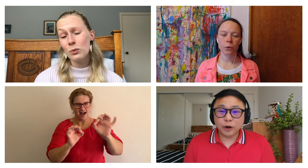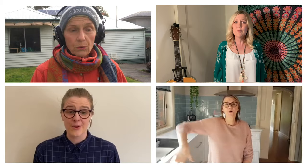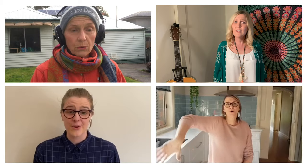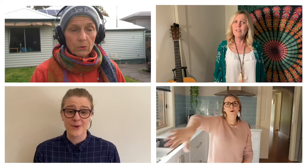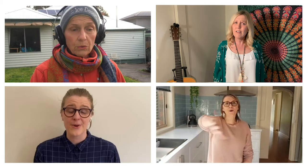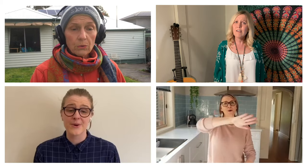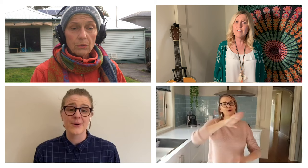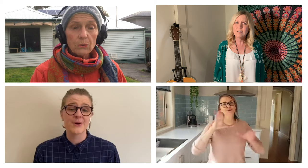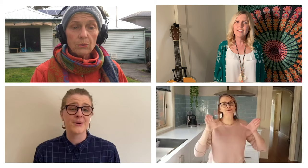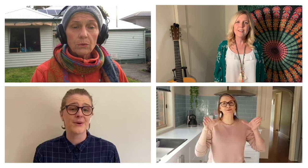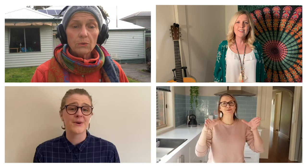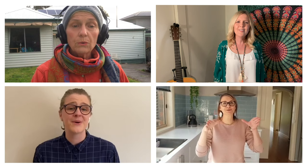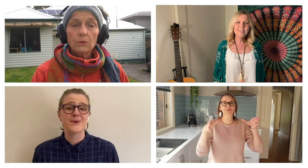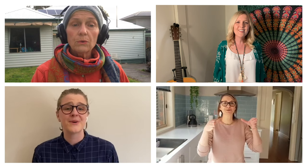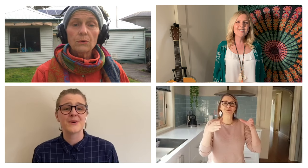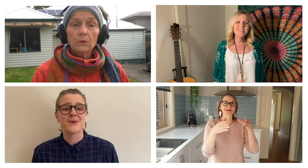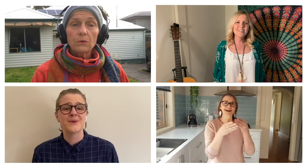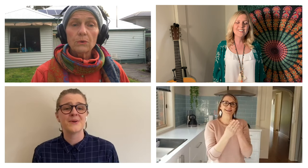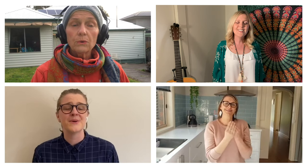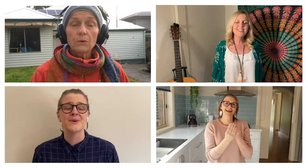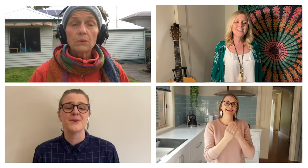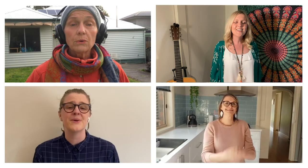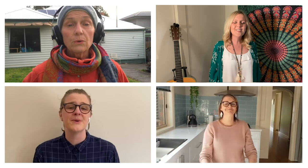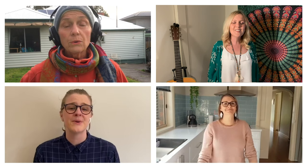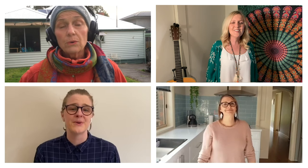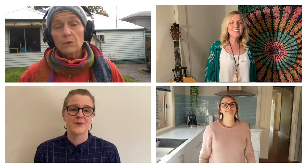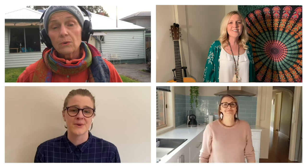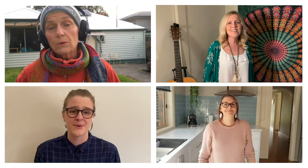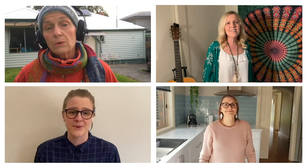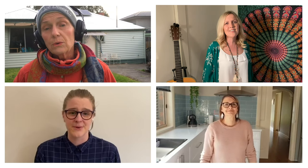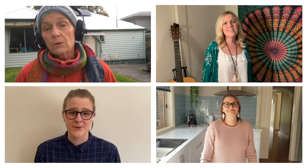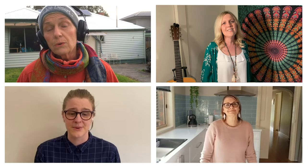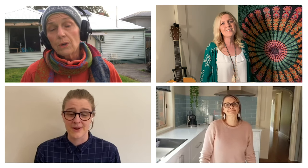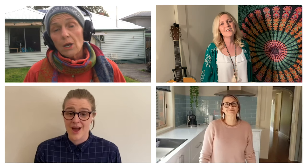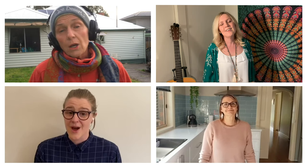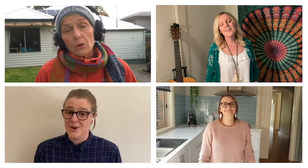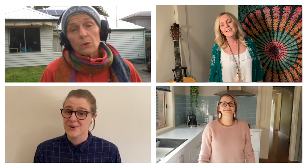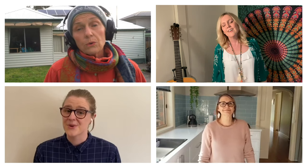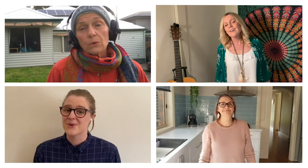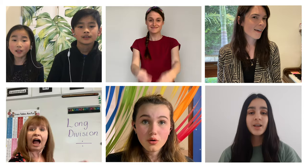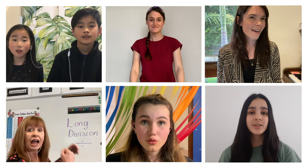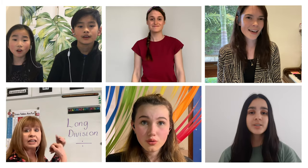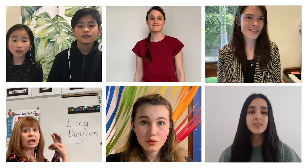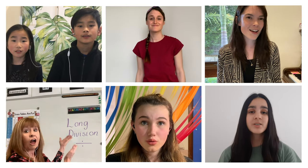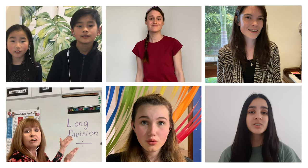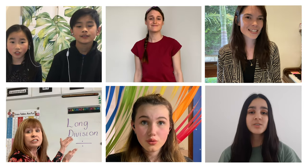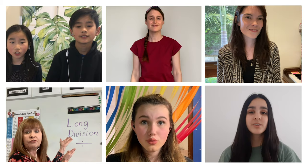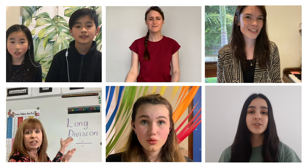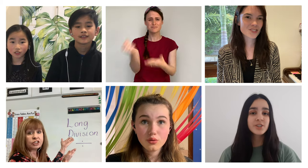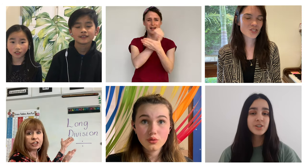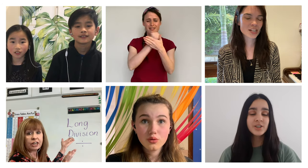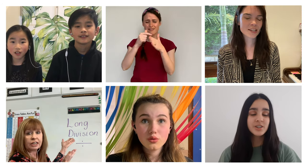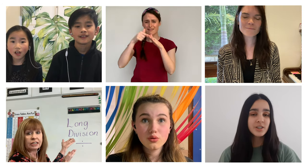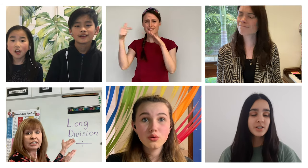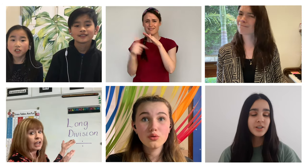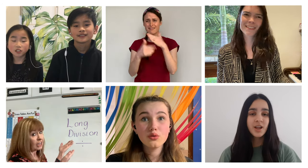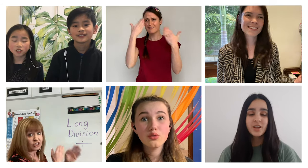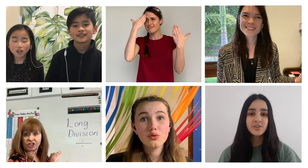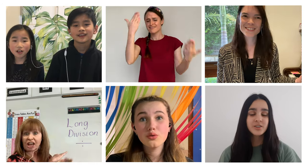and we're all in this together. And long division